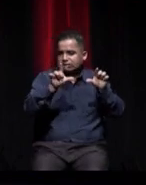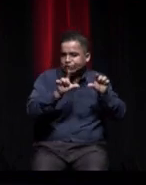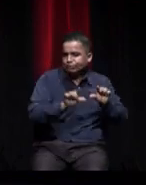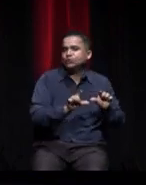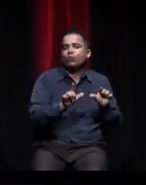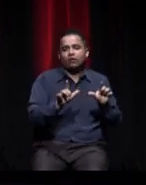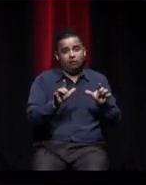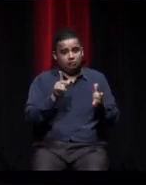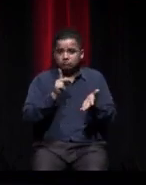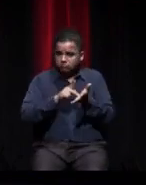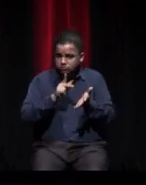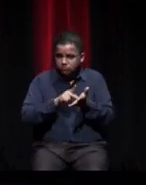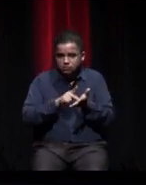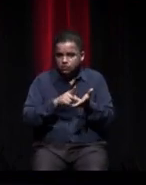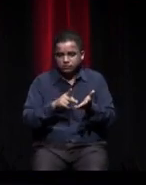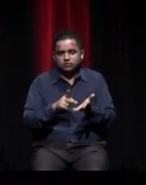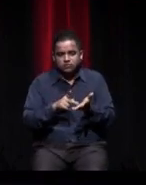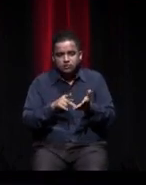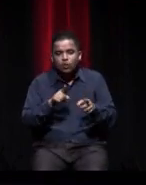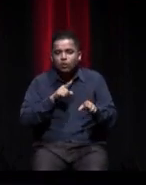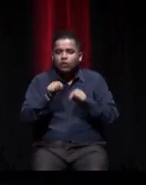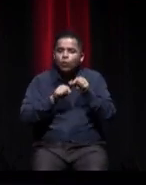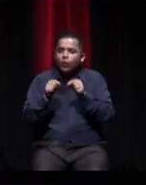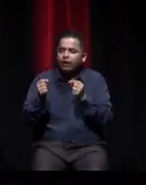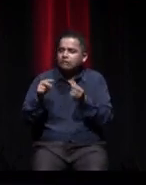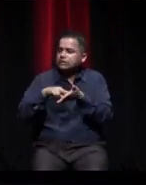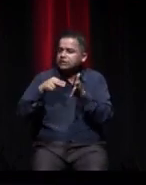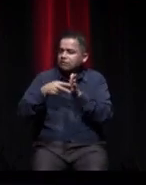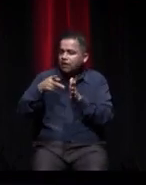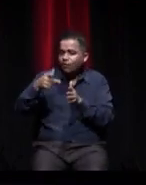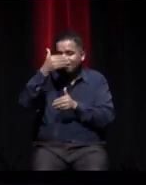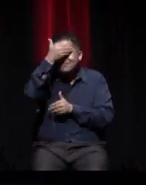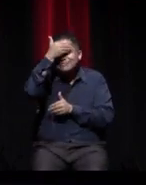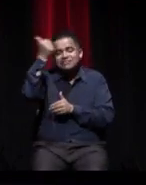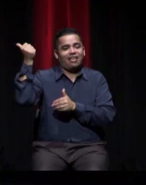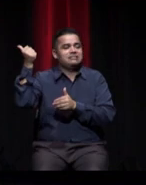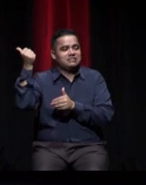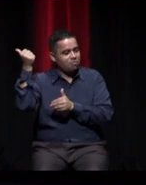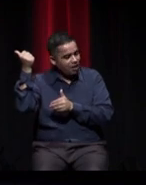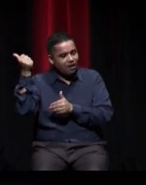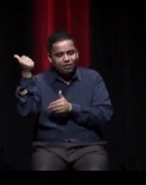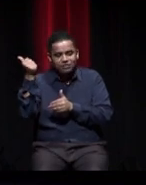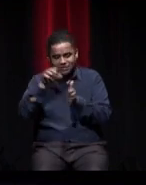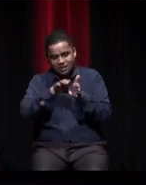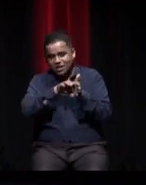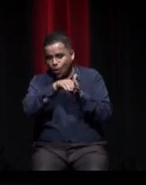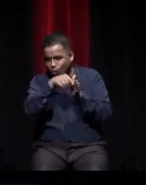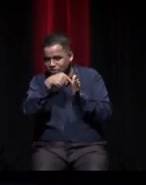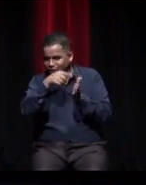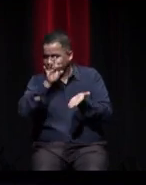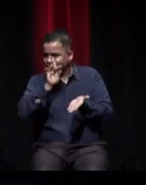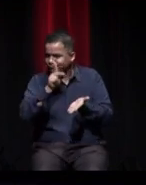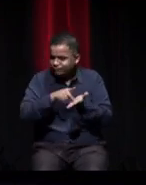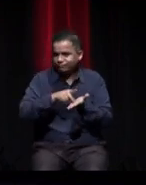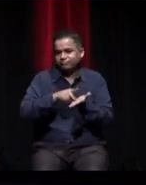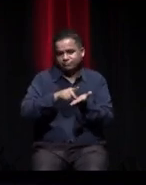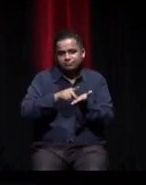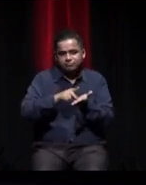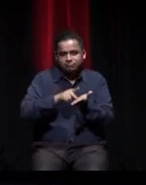This is related to this oblivion of the original and indispensable concept of press